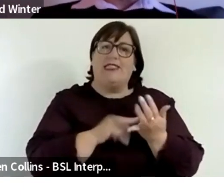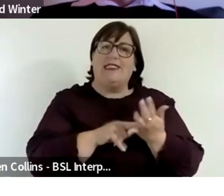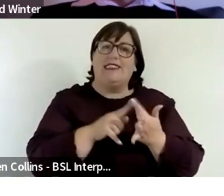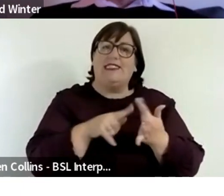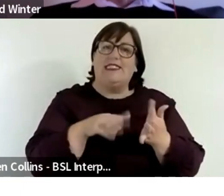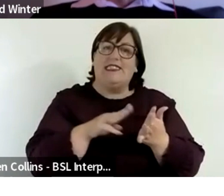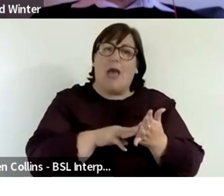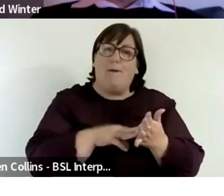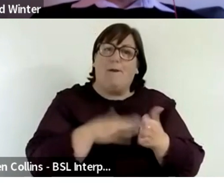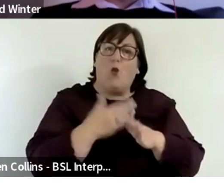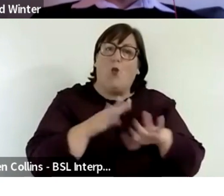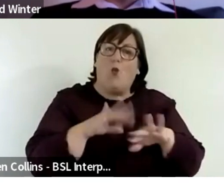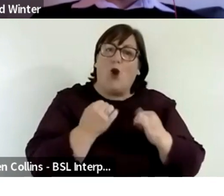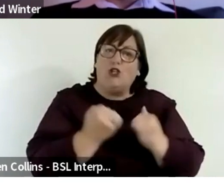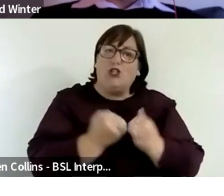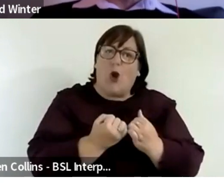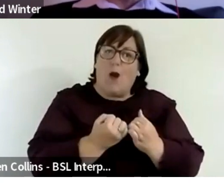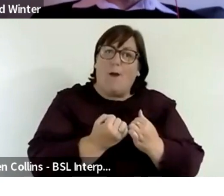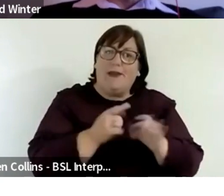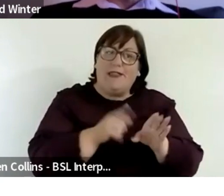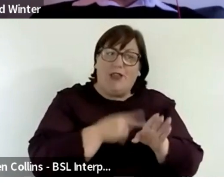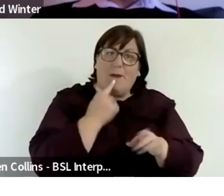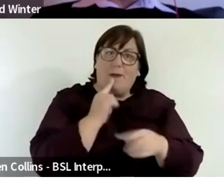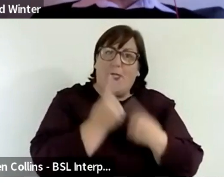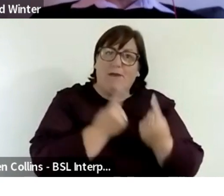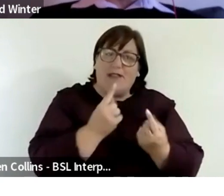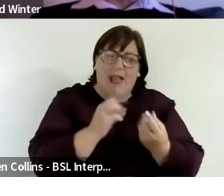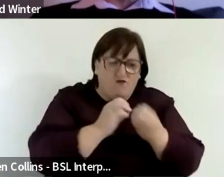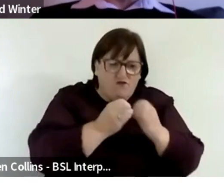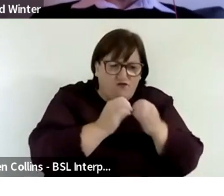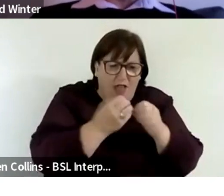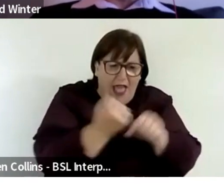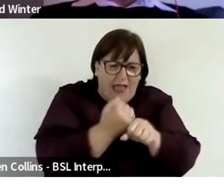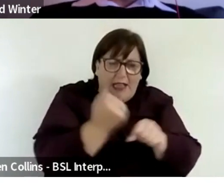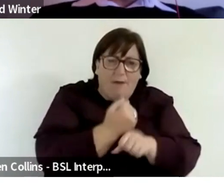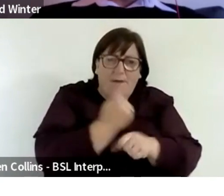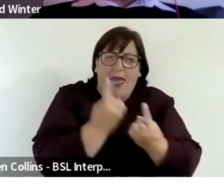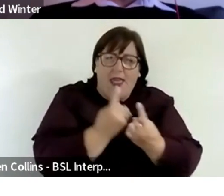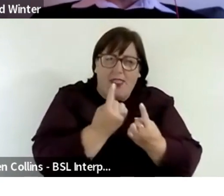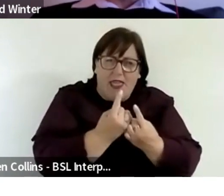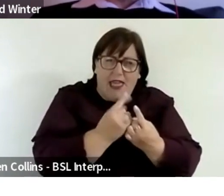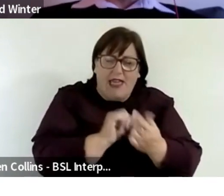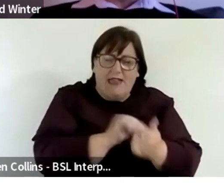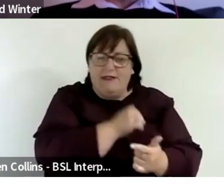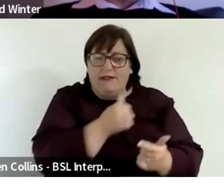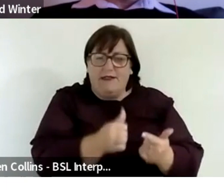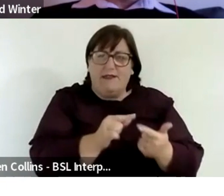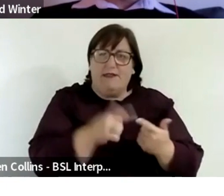We support the careers work that schools do. Things like mock interviews and speed networking events.